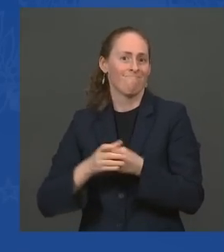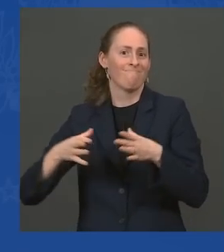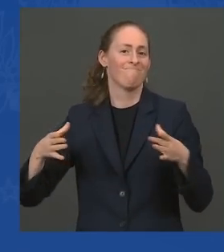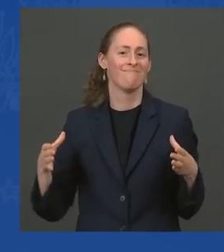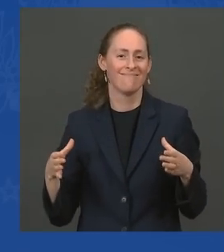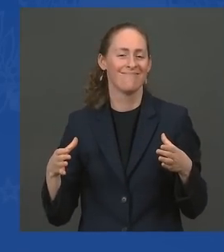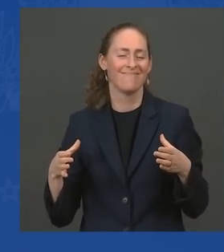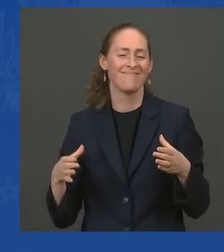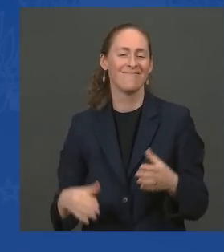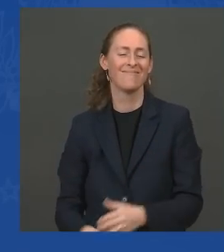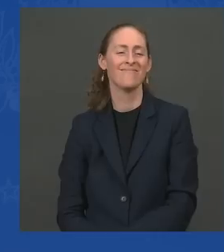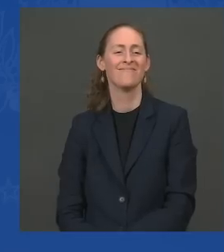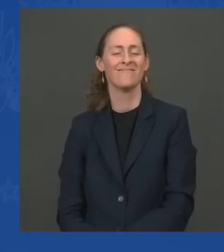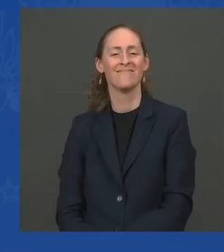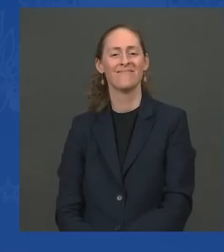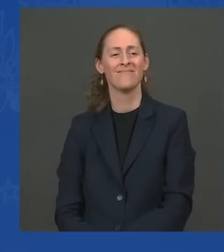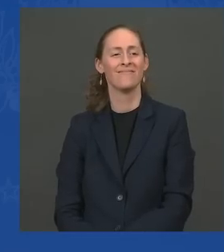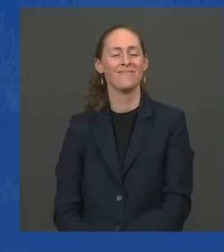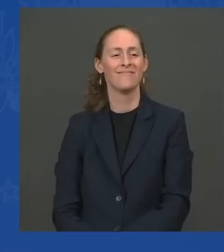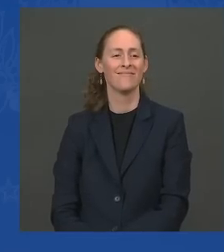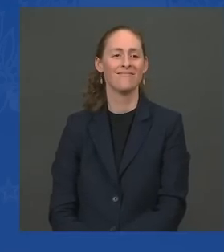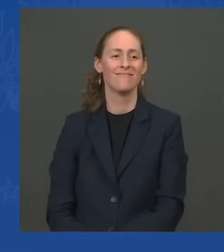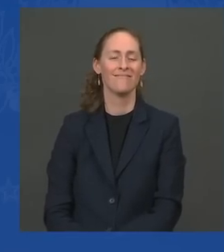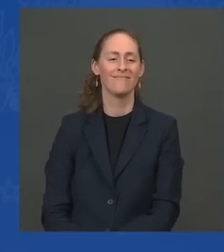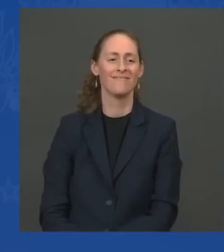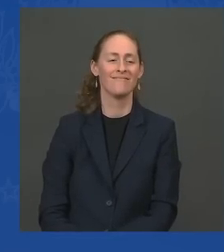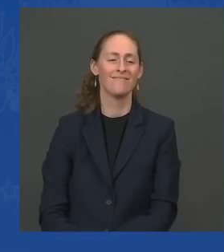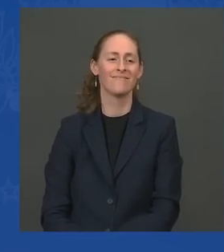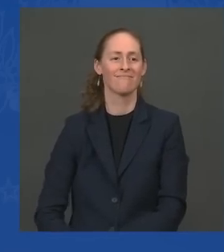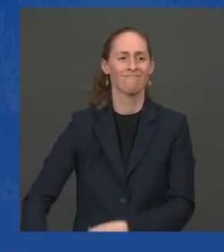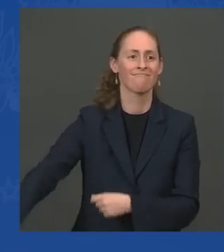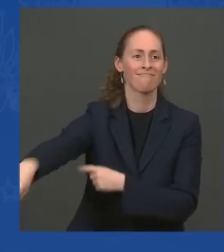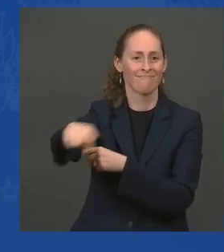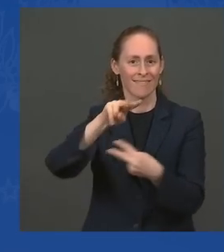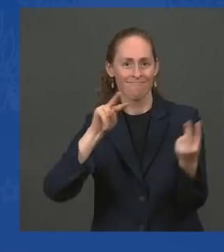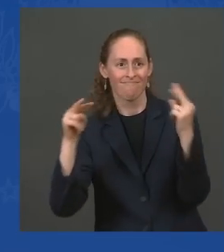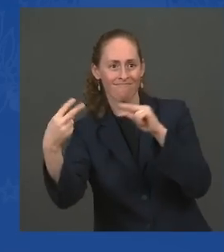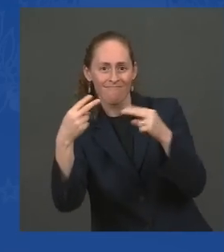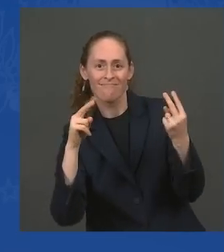as you witness to see the 2022 GMC Hummer